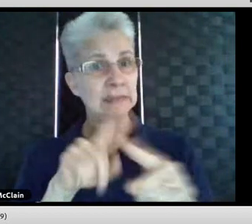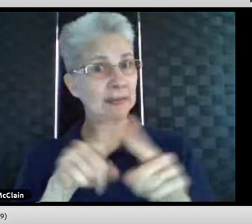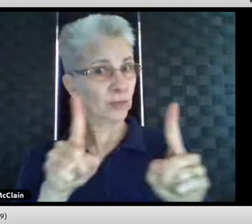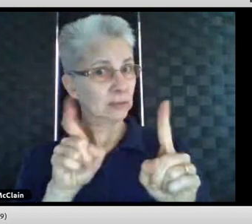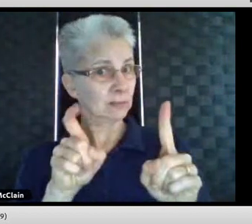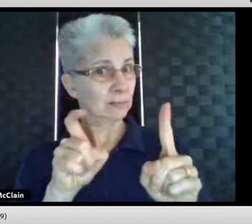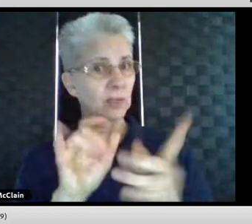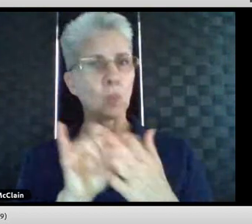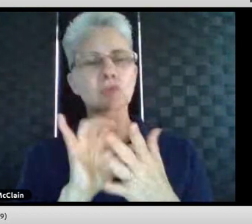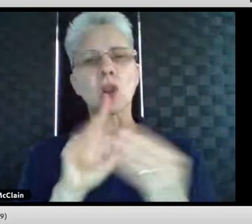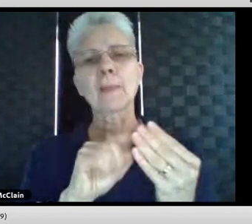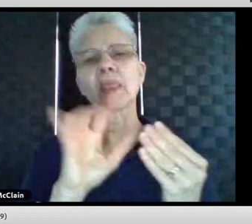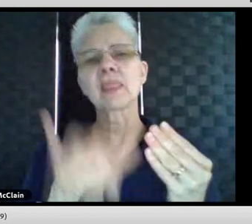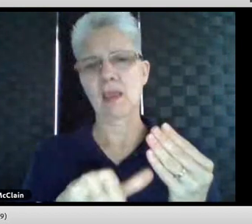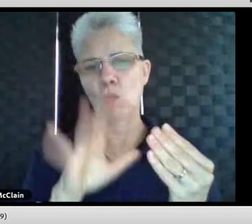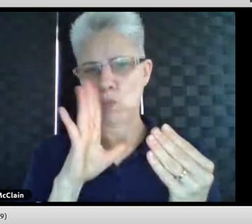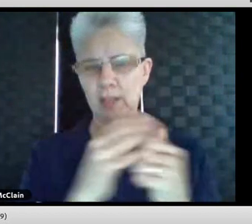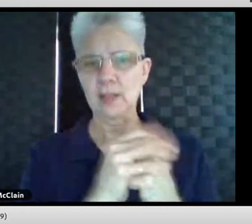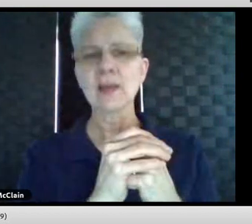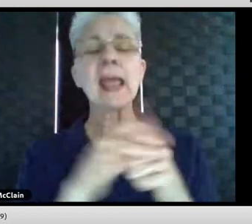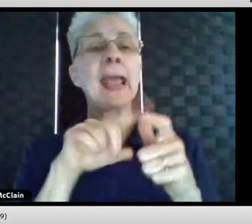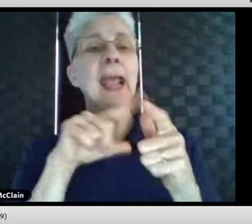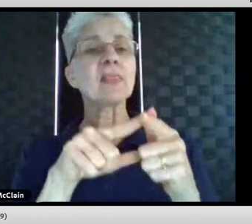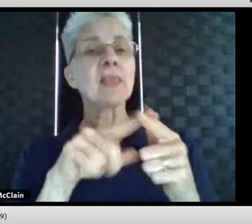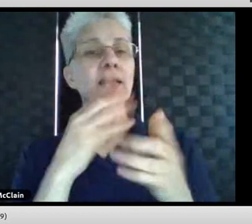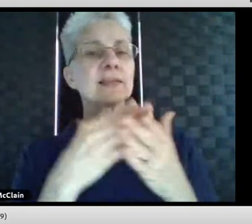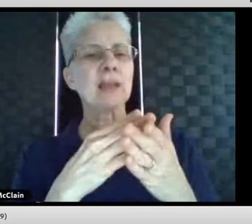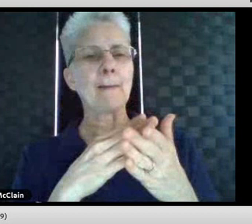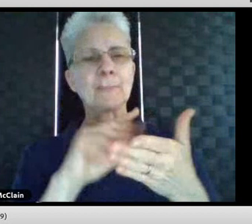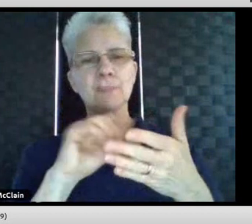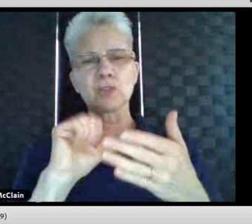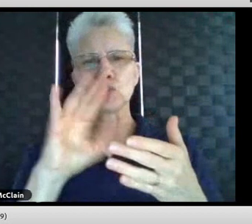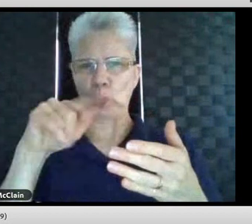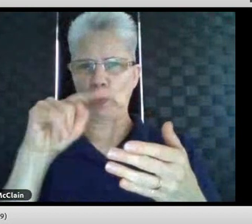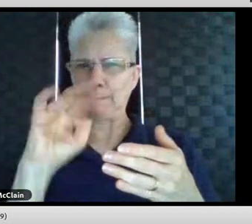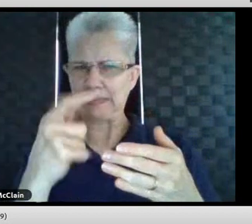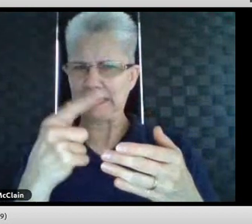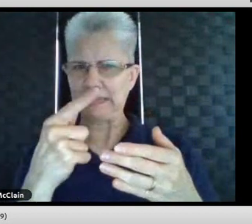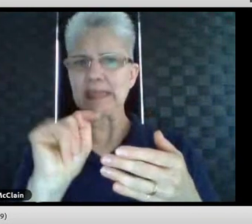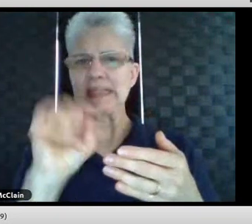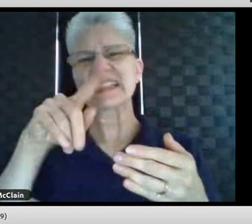We'll kind of talk a little bit about that, and then some scripting tips that you can pick up on